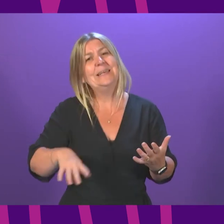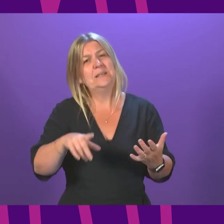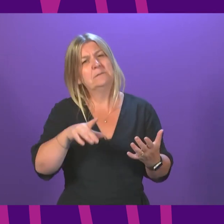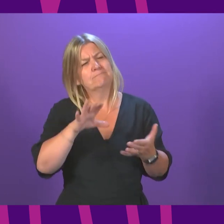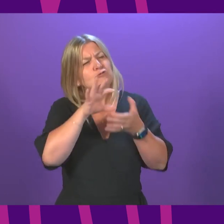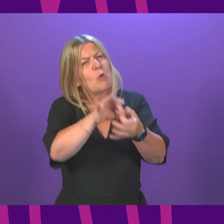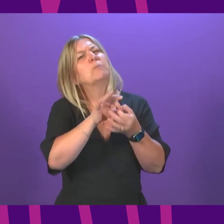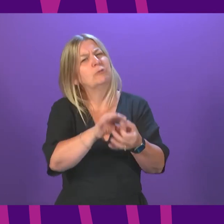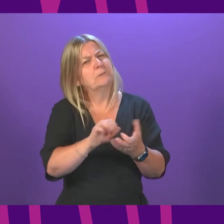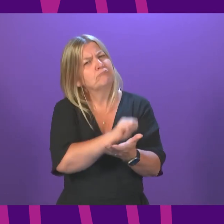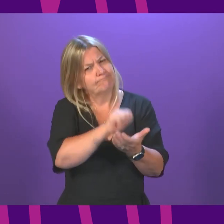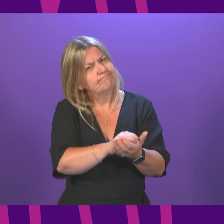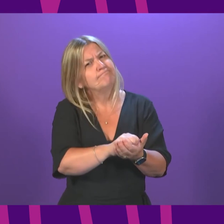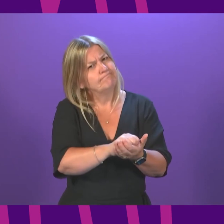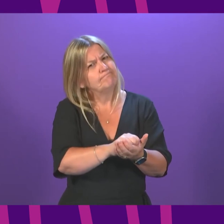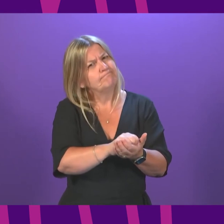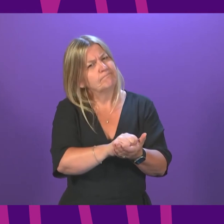legislation might empower ministers. Simply put, the Liberal Democrats do not believe